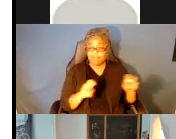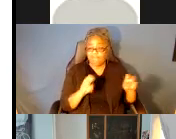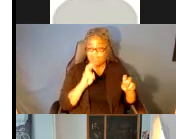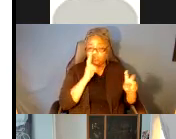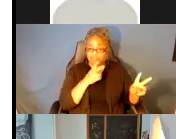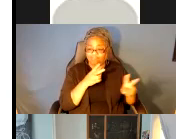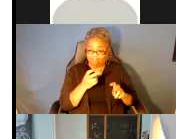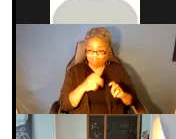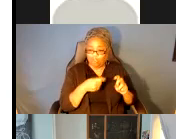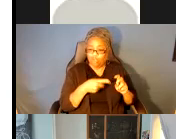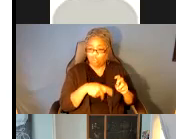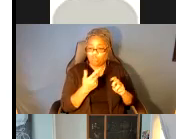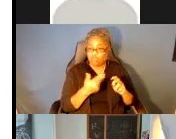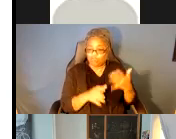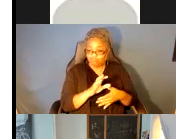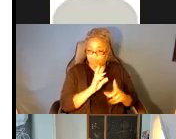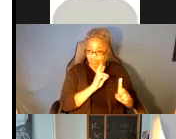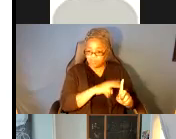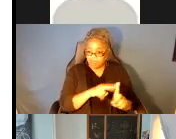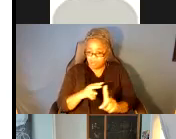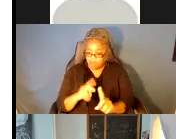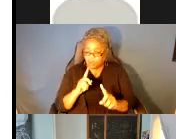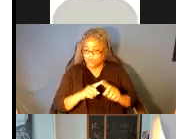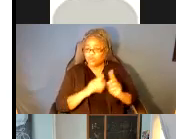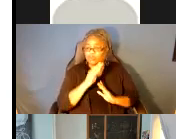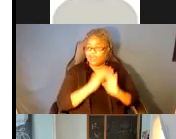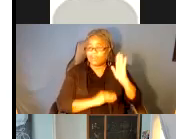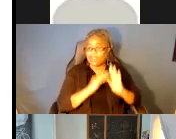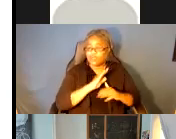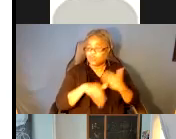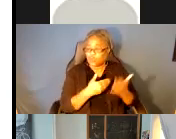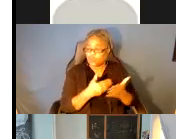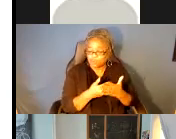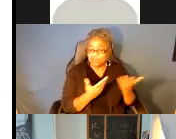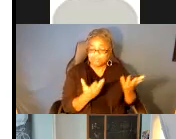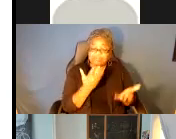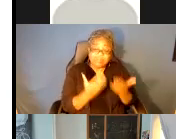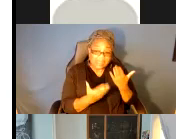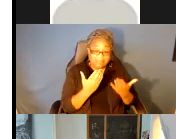to the application as a whole. For example, there might be information in your budgets